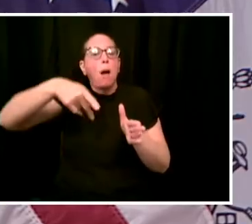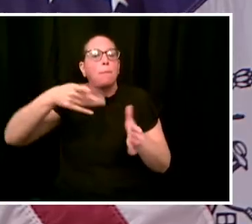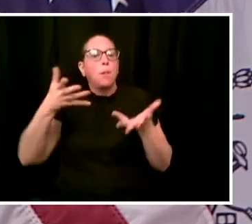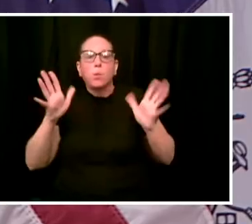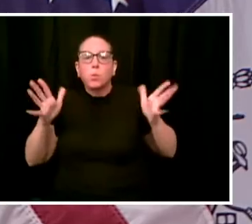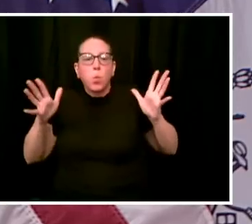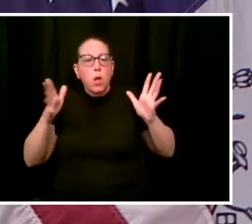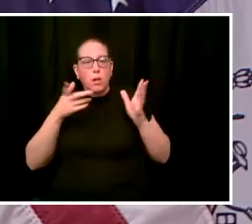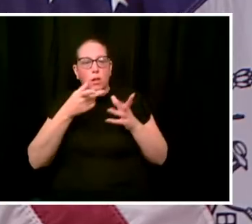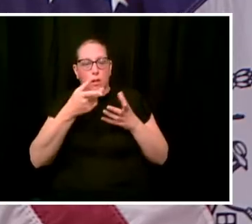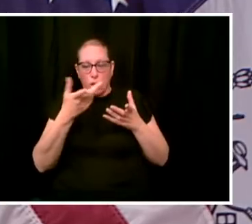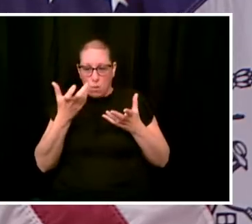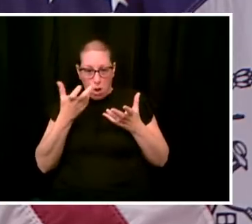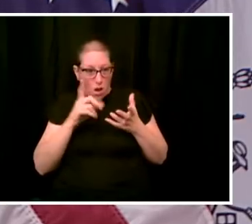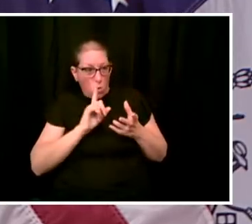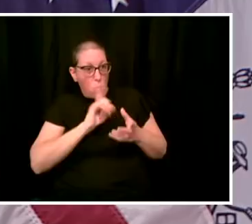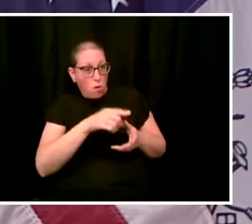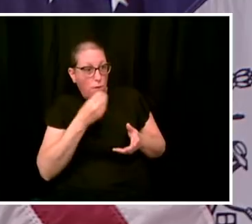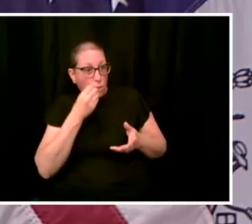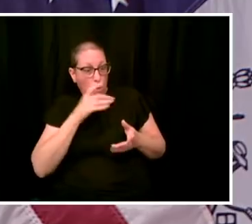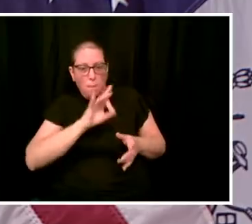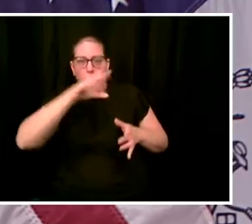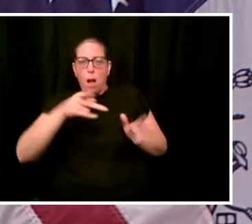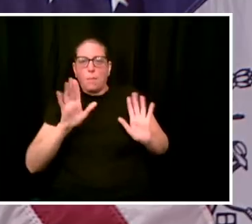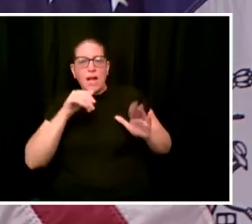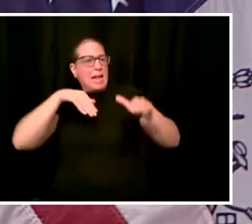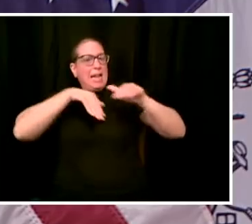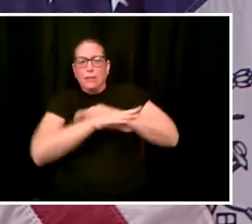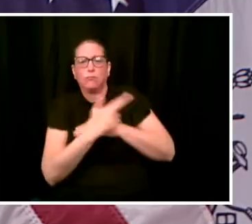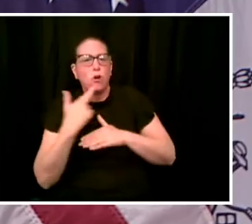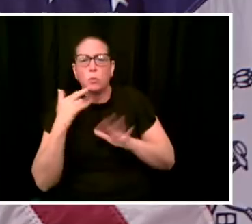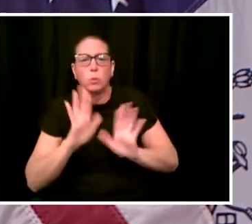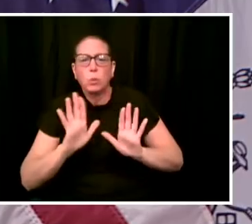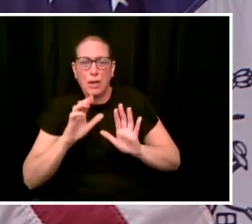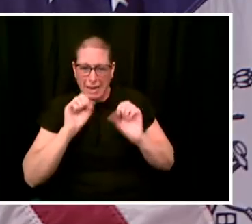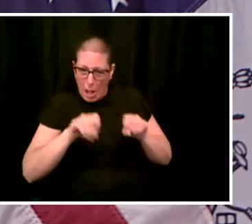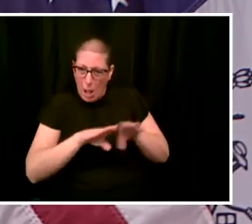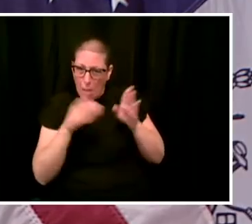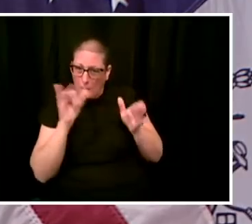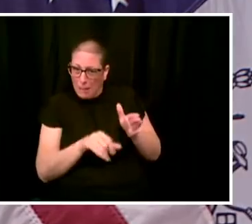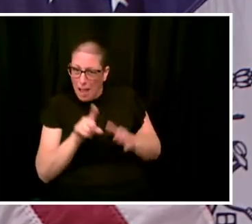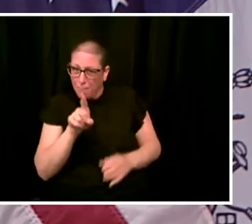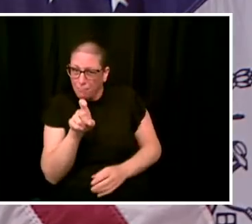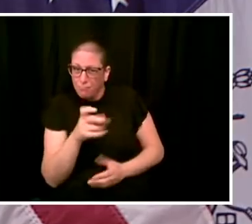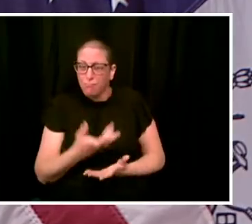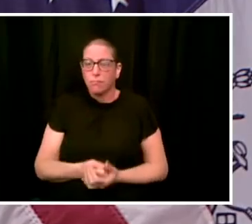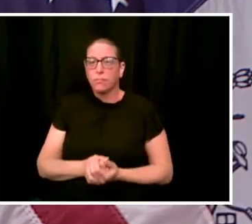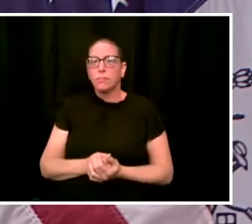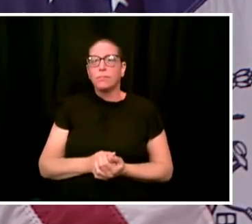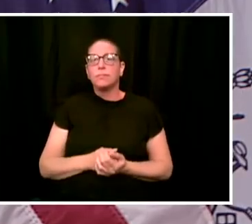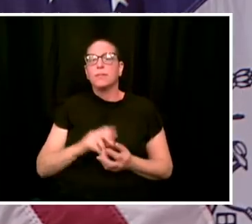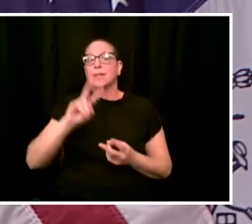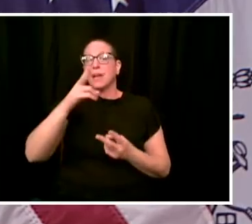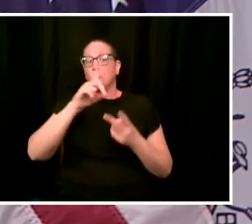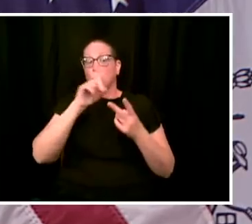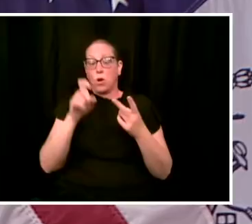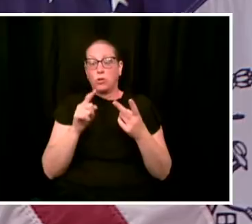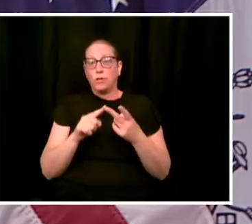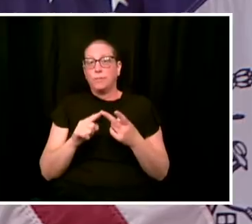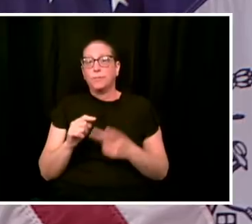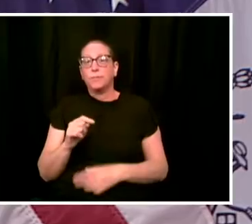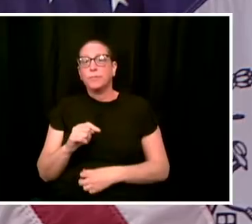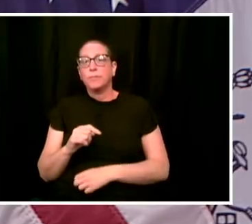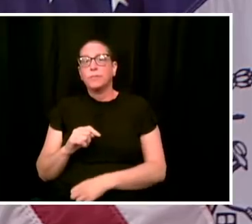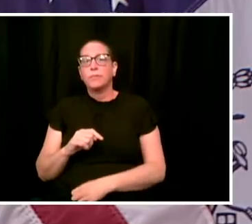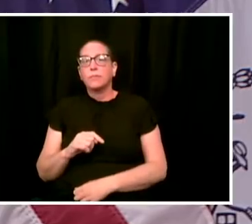SOON?